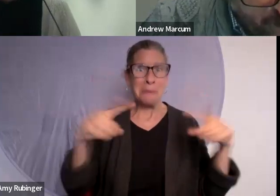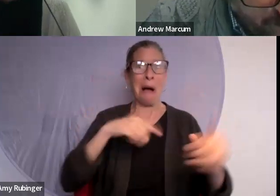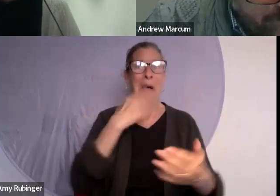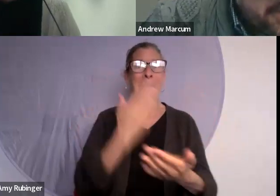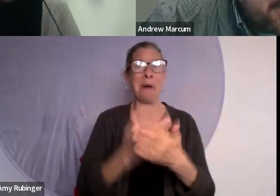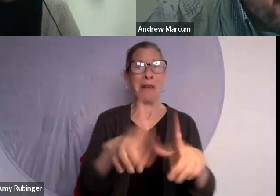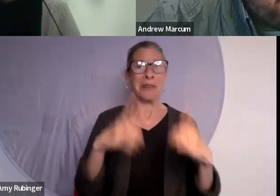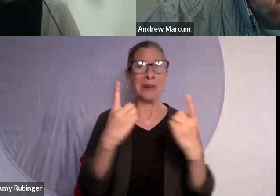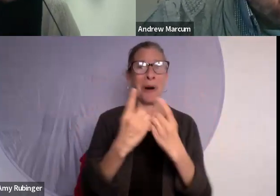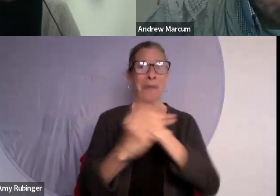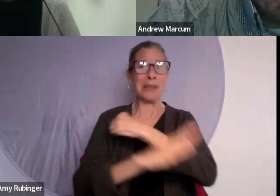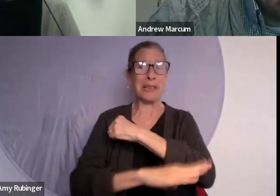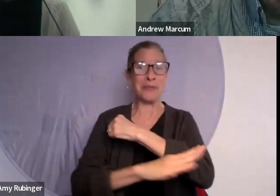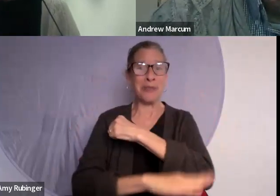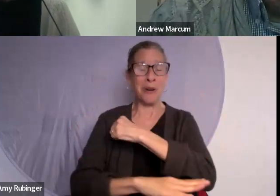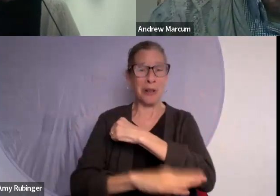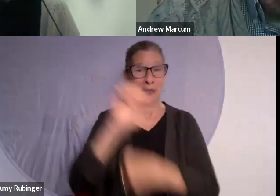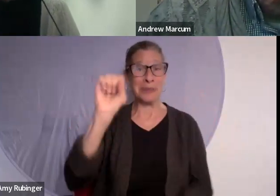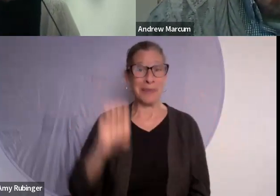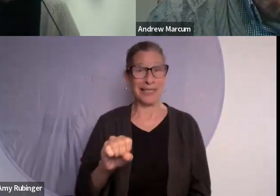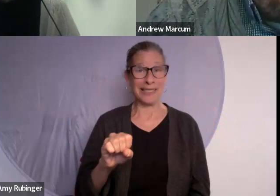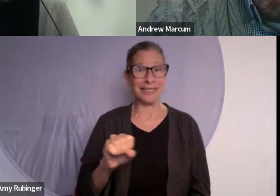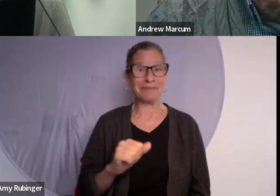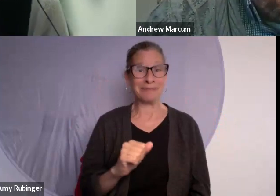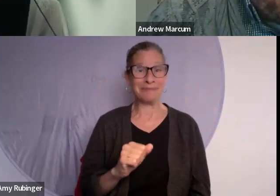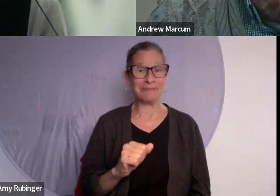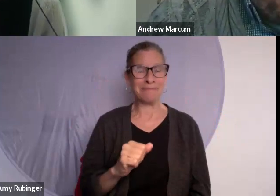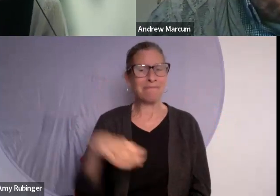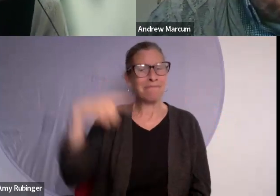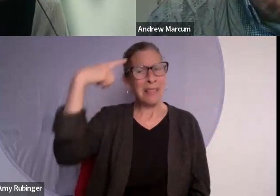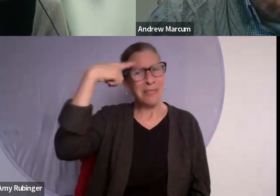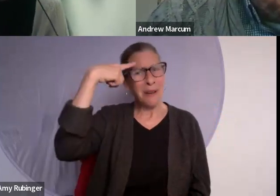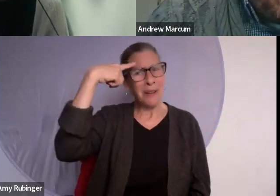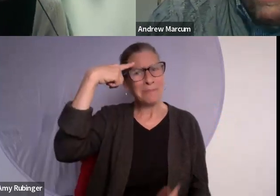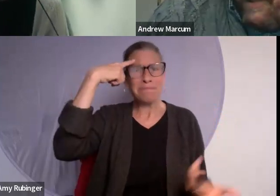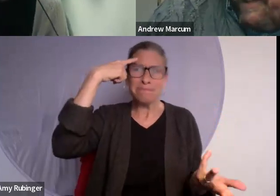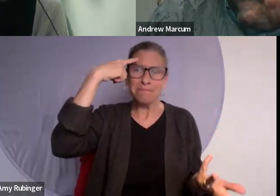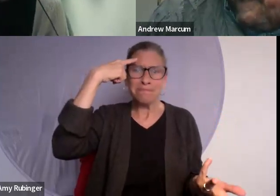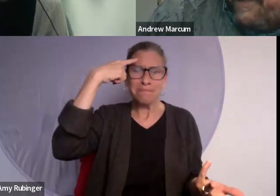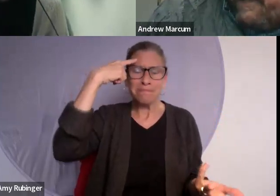fall semester. And so I thought I wanted to kind of at least